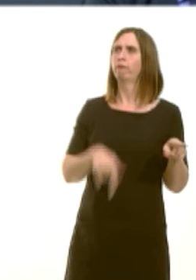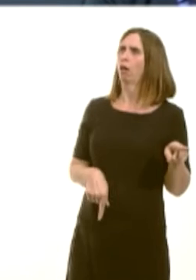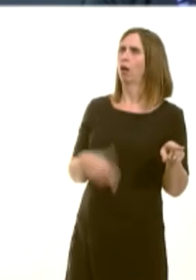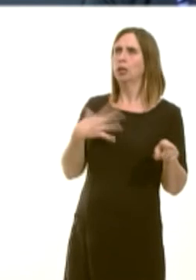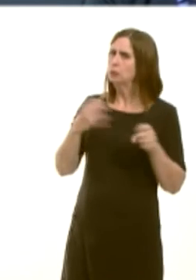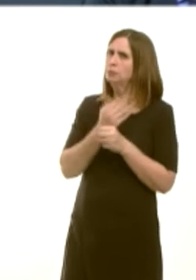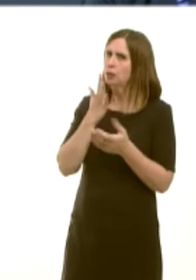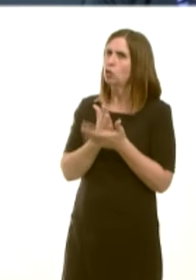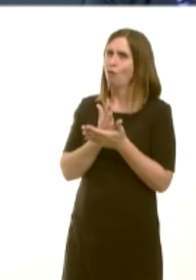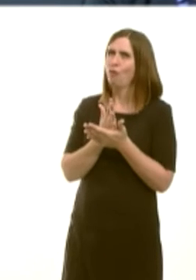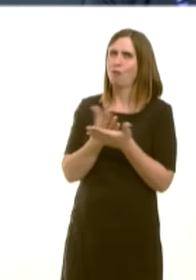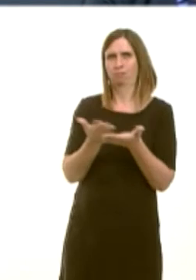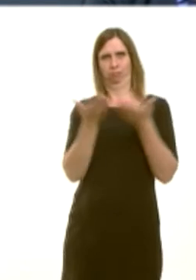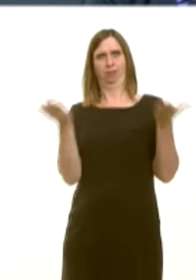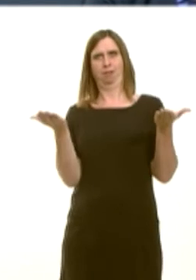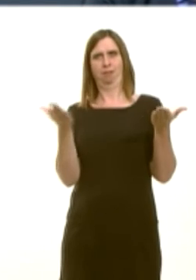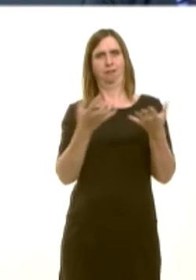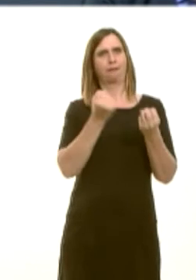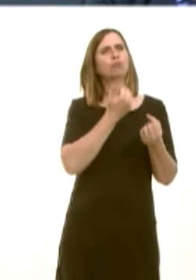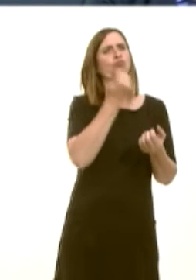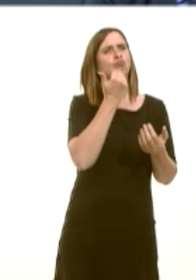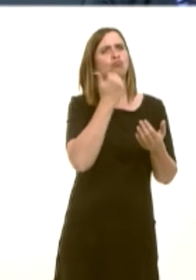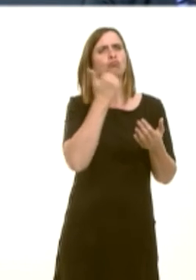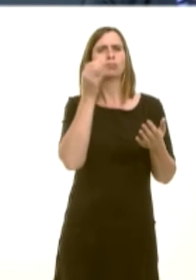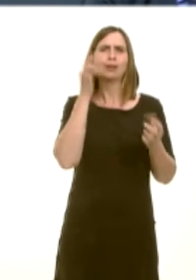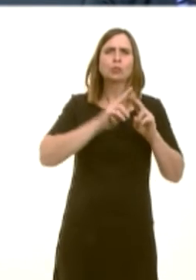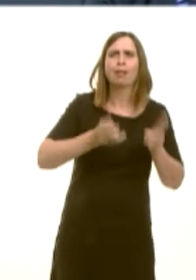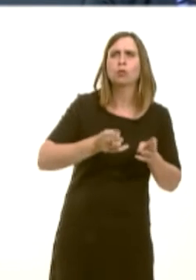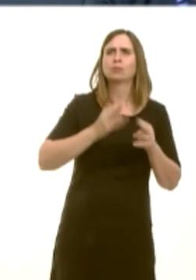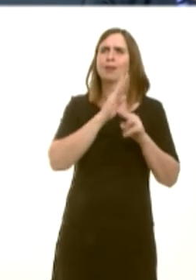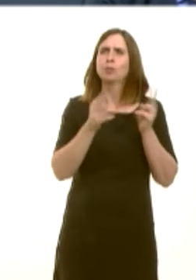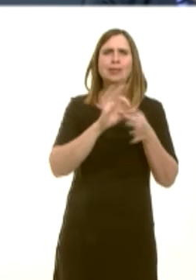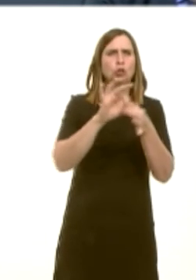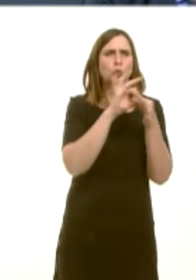on supplyóand ensure that we donít end up as Sweden has, after a number of decades,